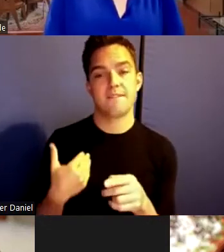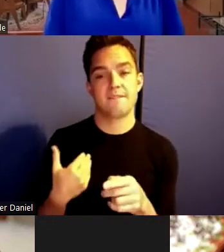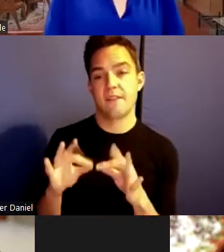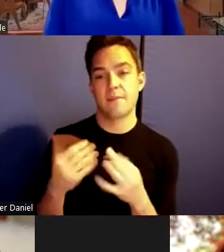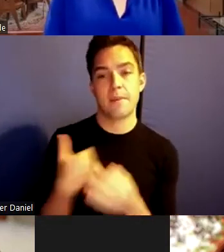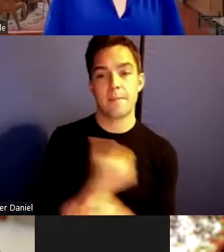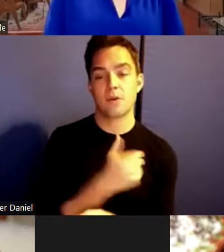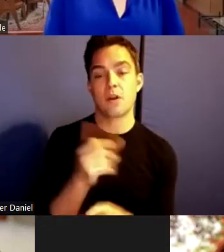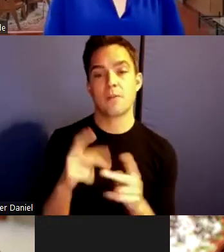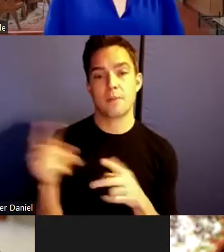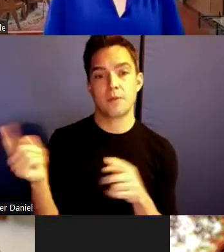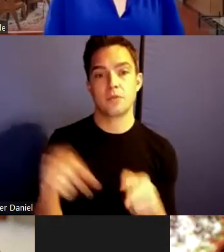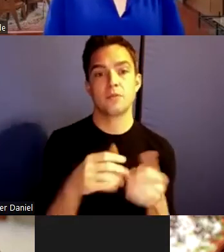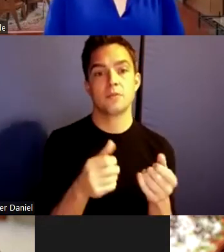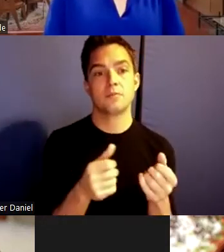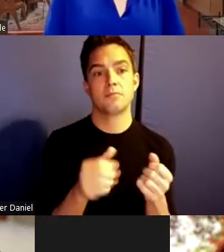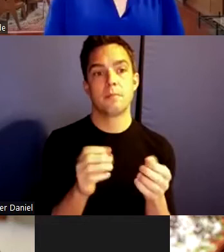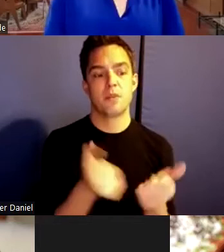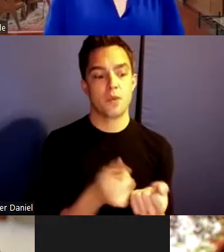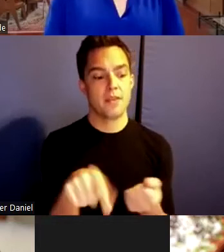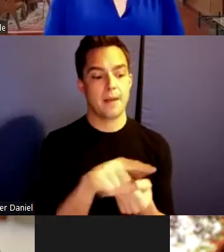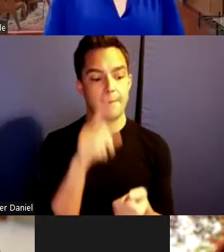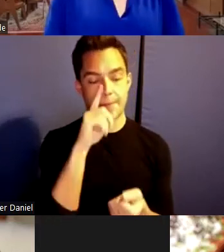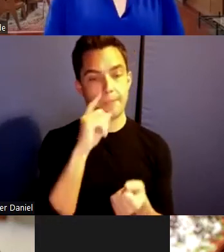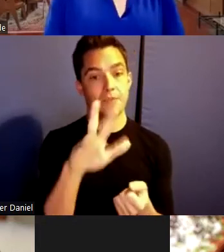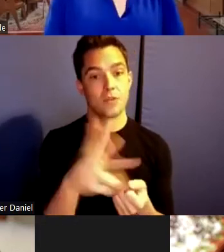or others to be with them. Third, going back to what